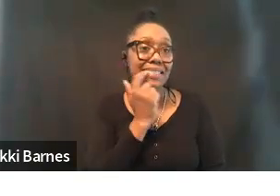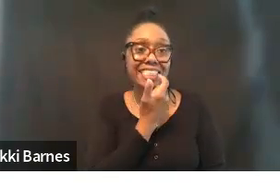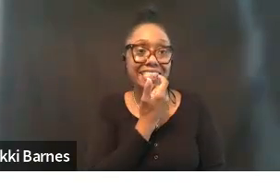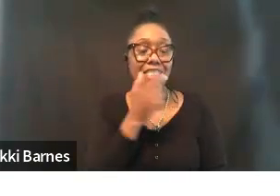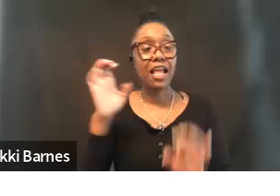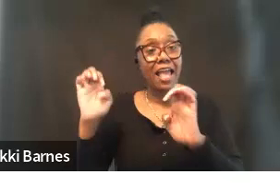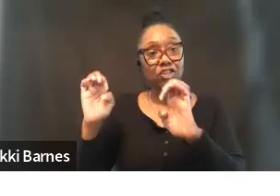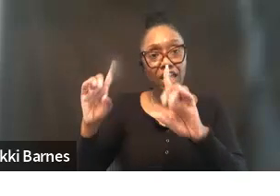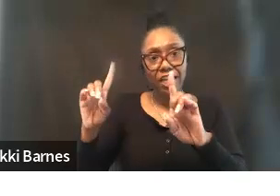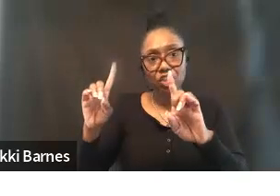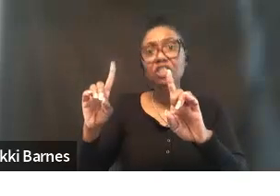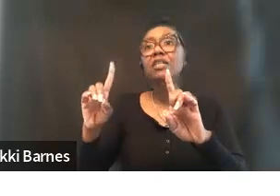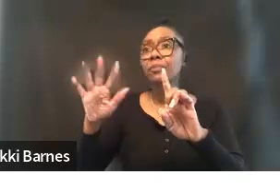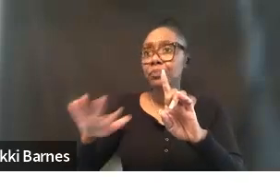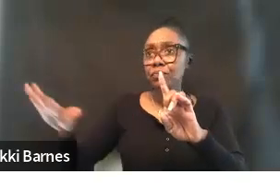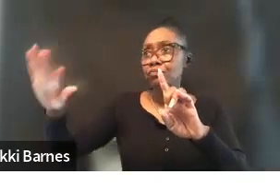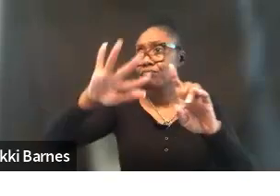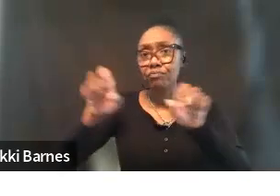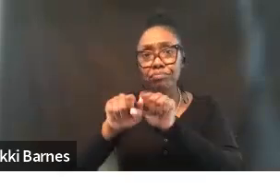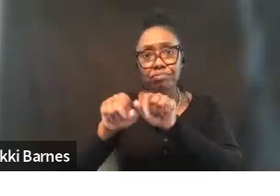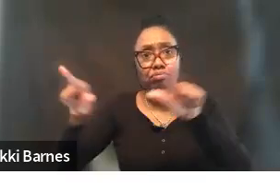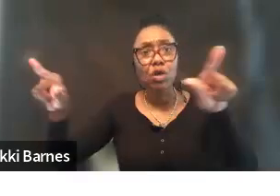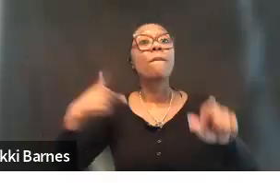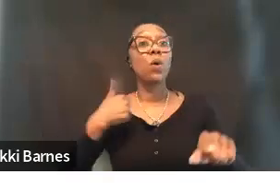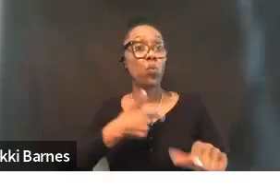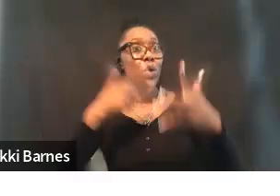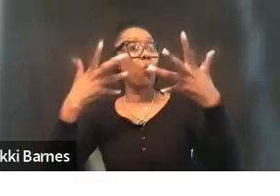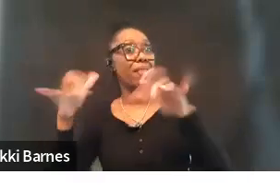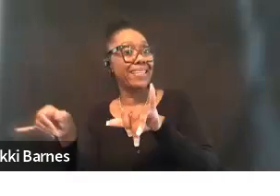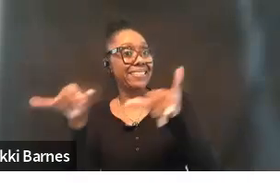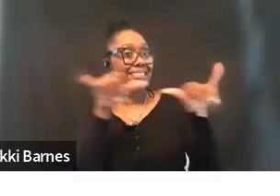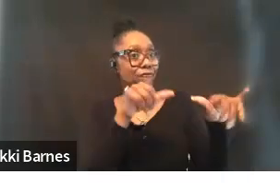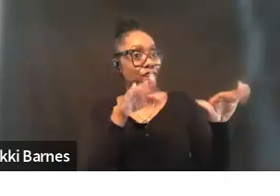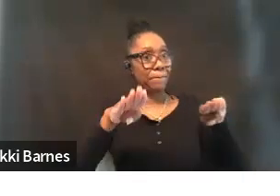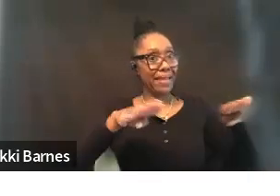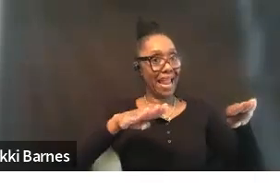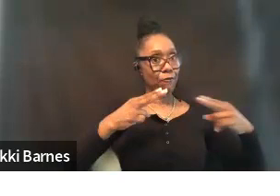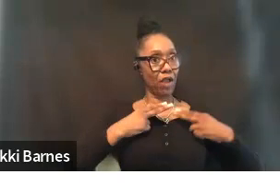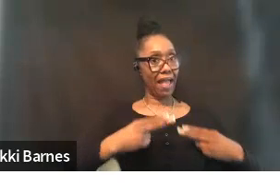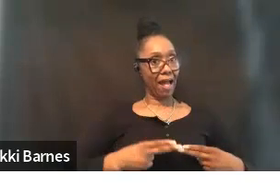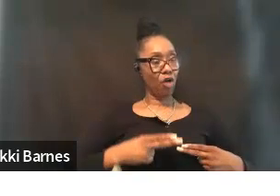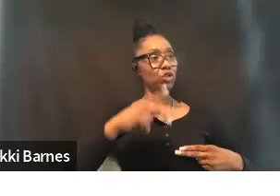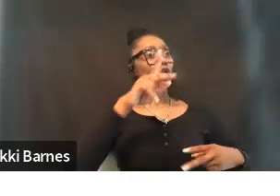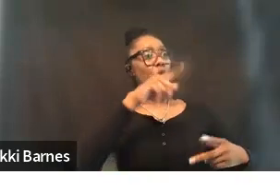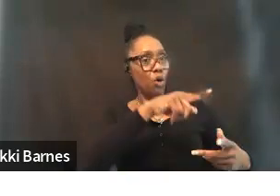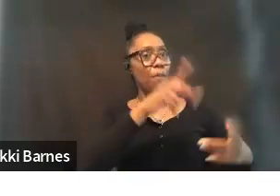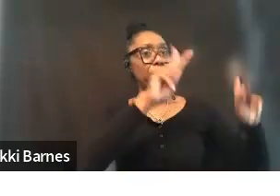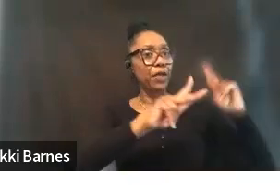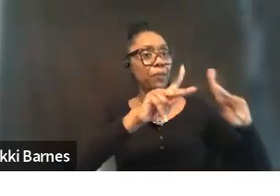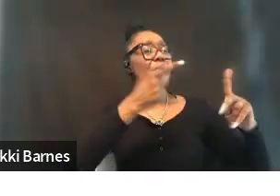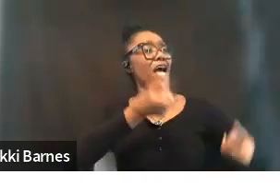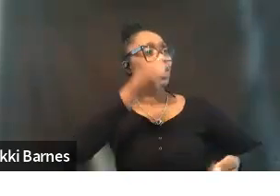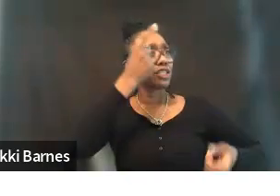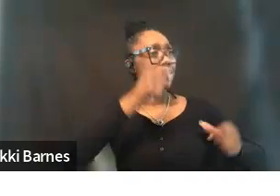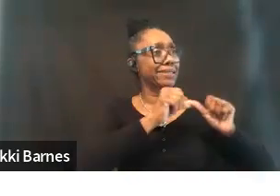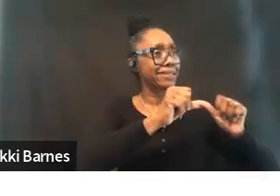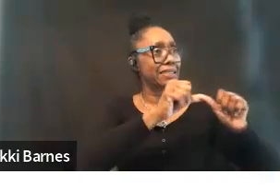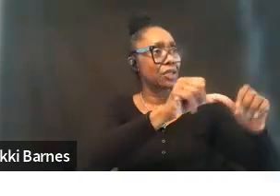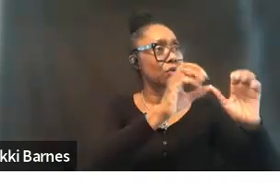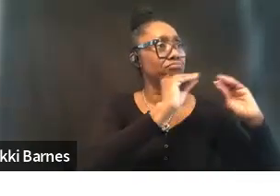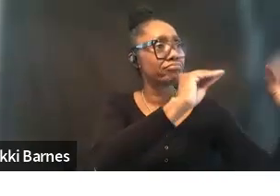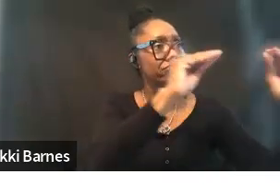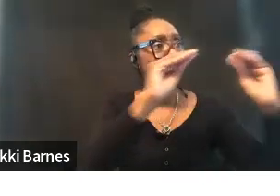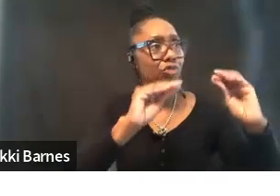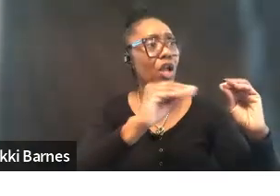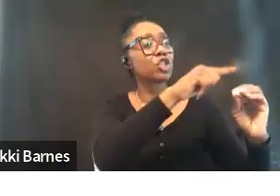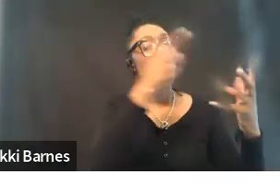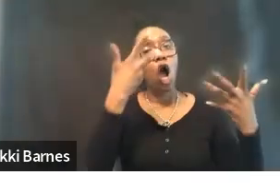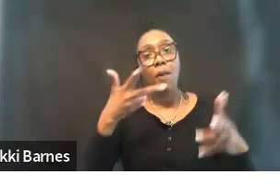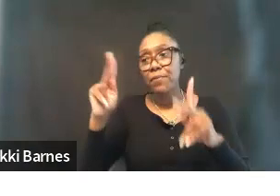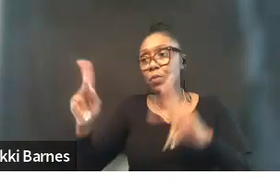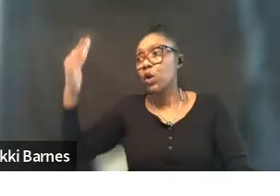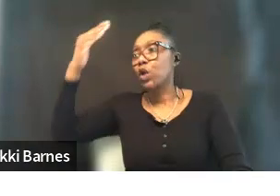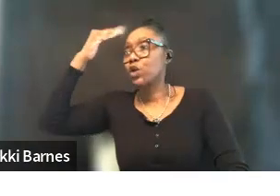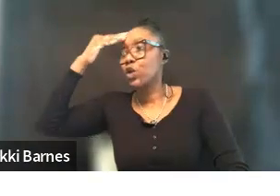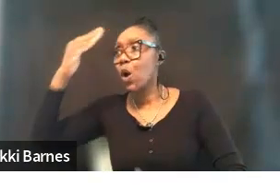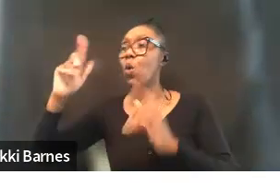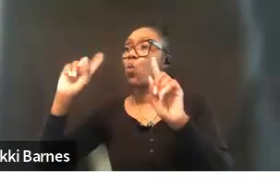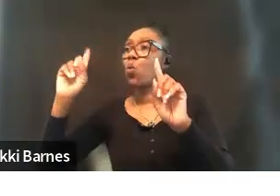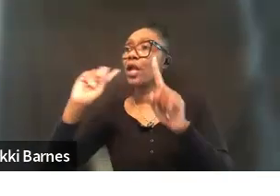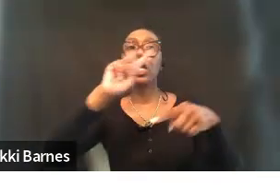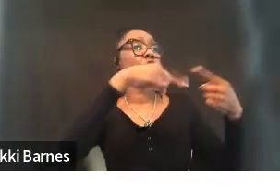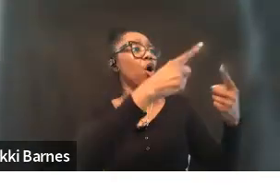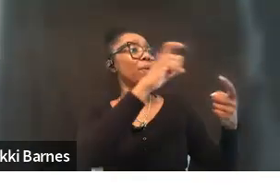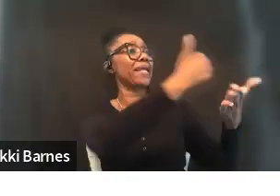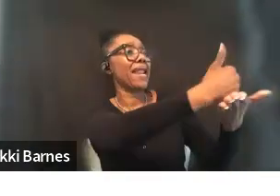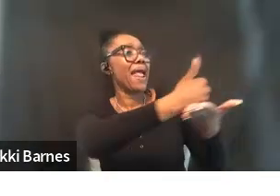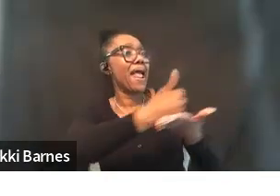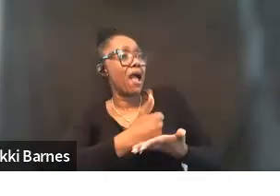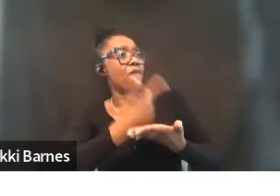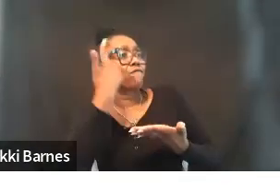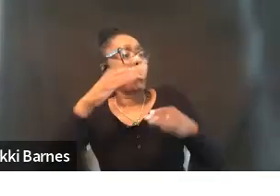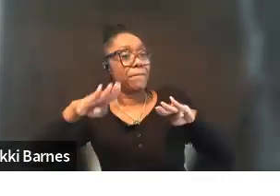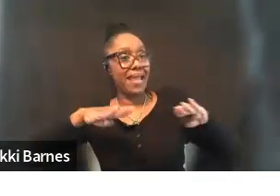So that people need to get continuing education to be able to really better start individuals with disabilities. There are recommendations that are encouraging the department to assure.